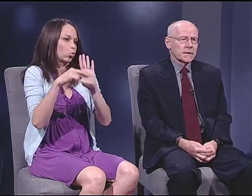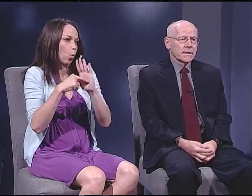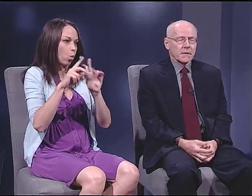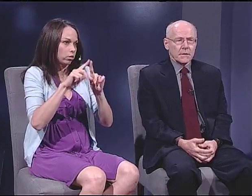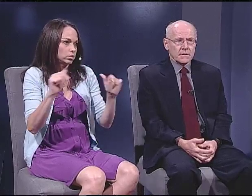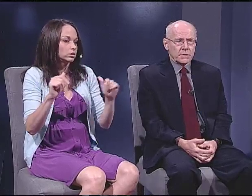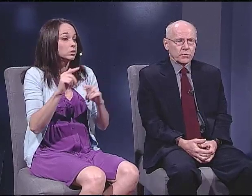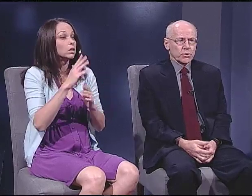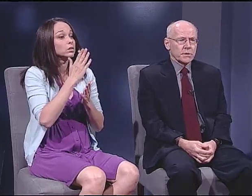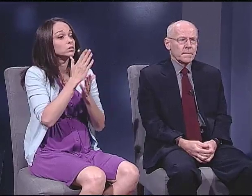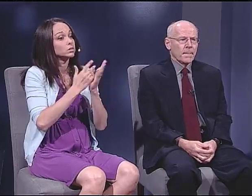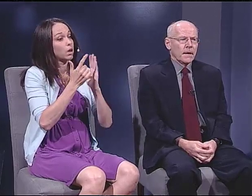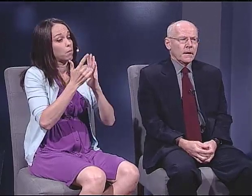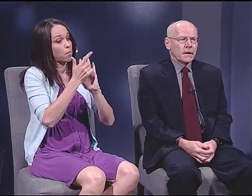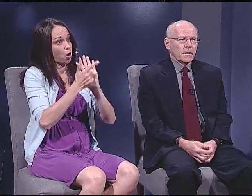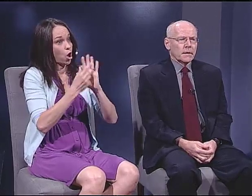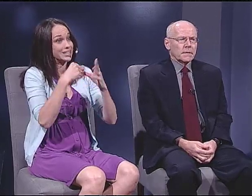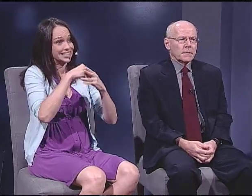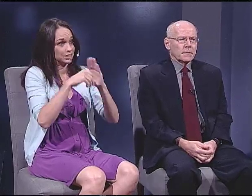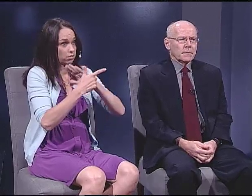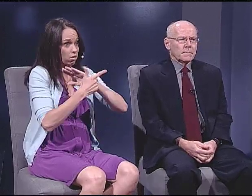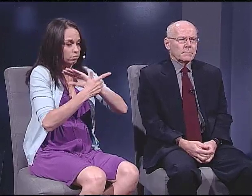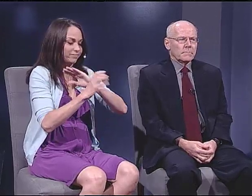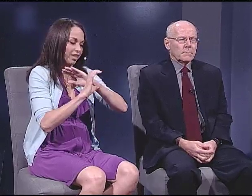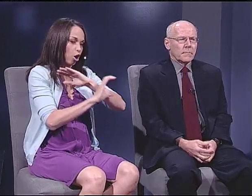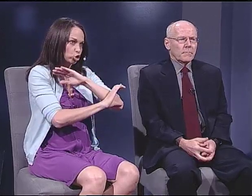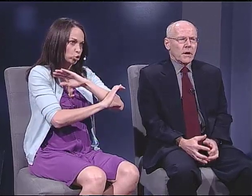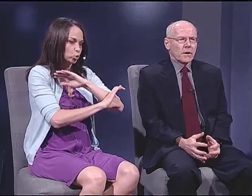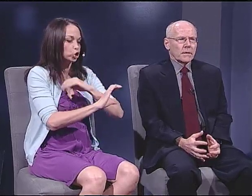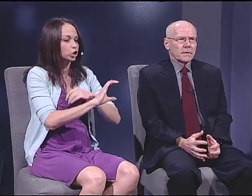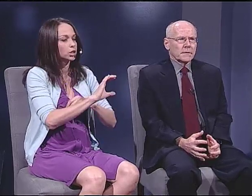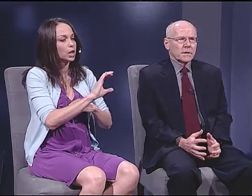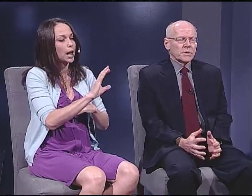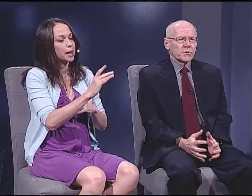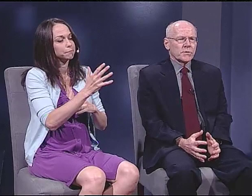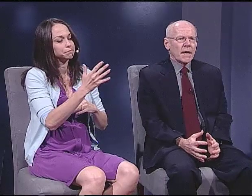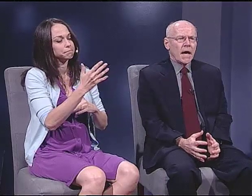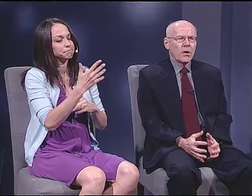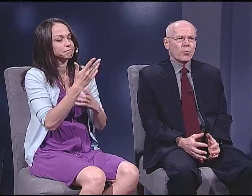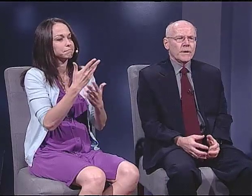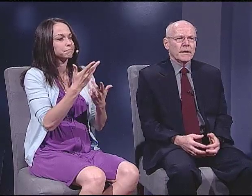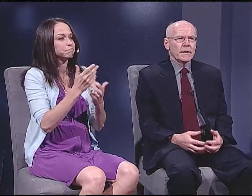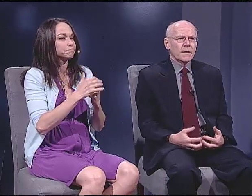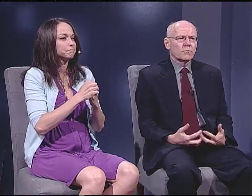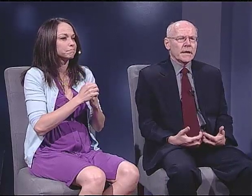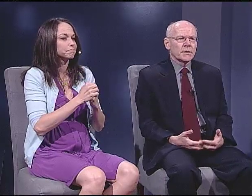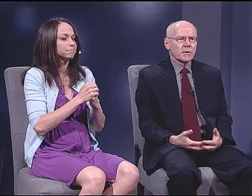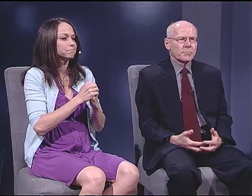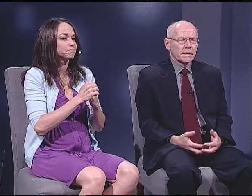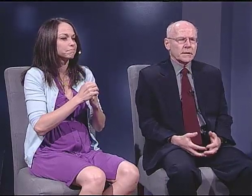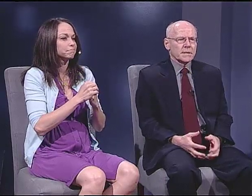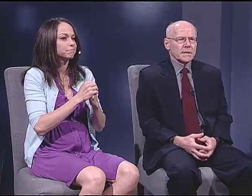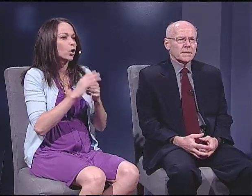in the Constitution concern how we arrange our political system.